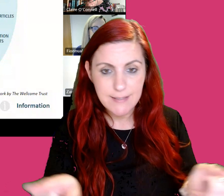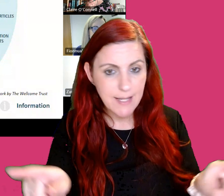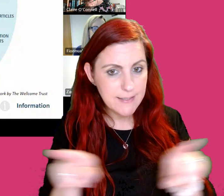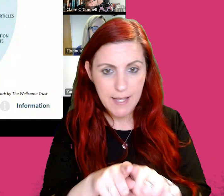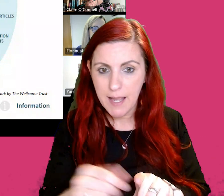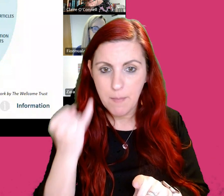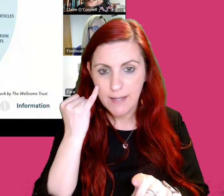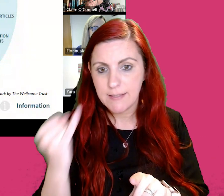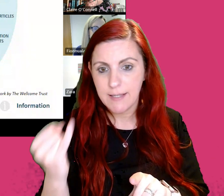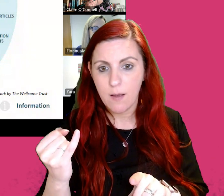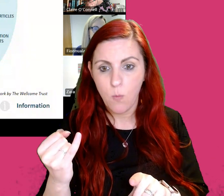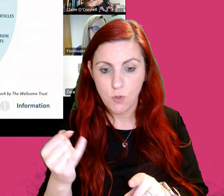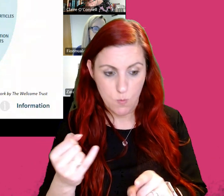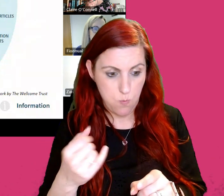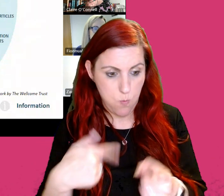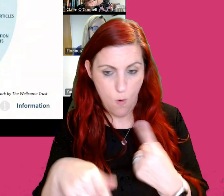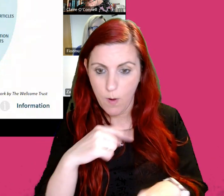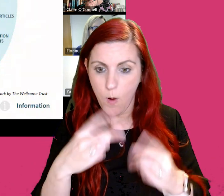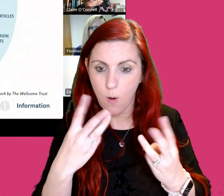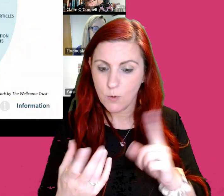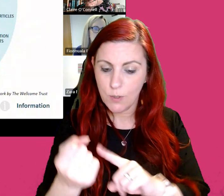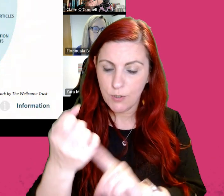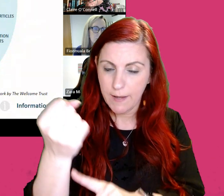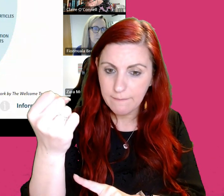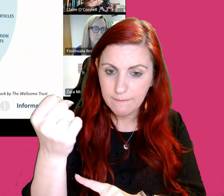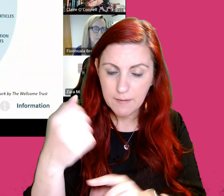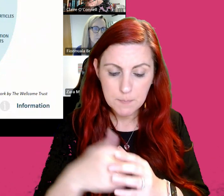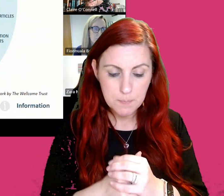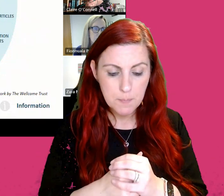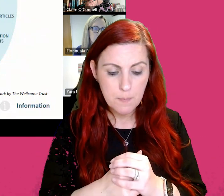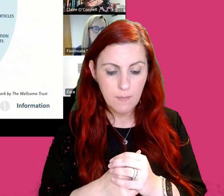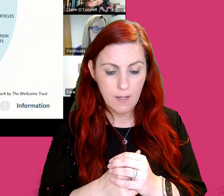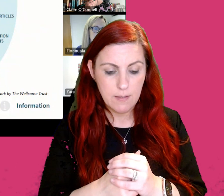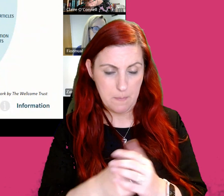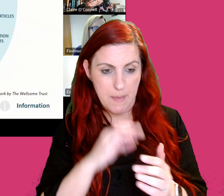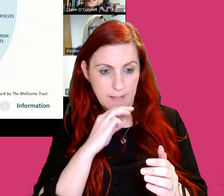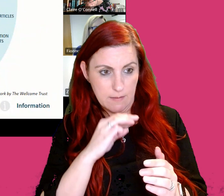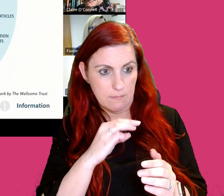which is where we want to be so patients and the public informing the research programs uh program